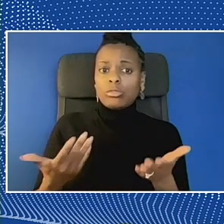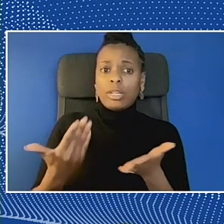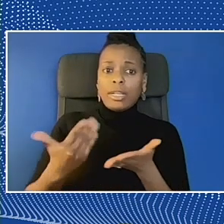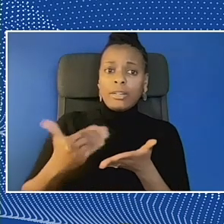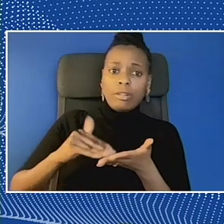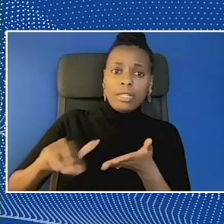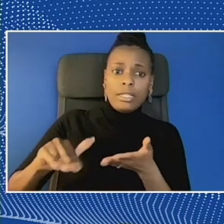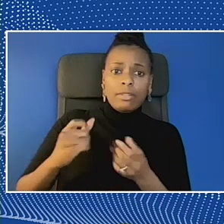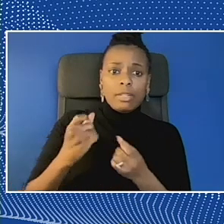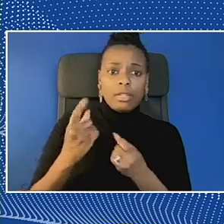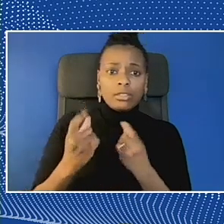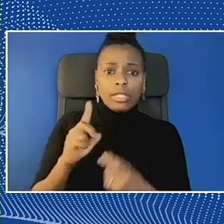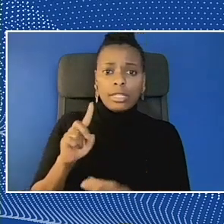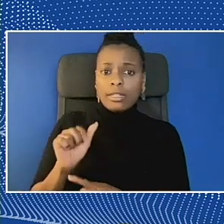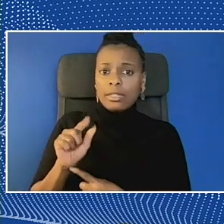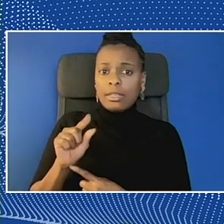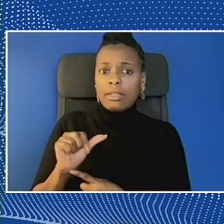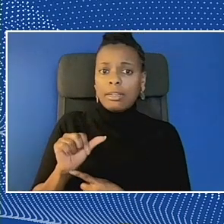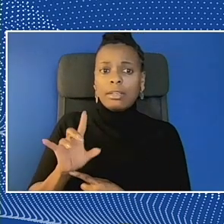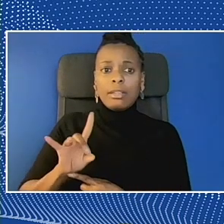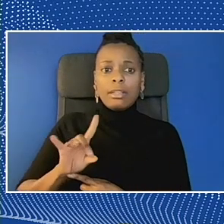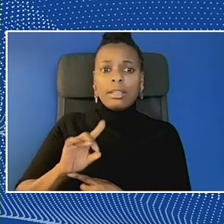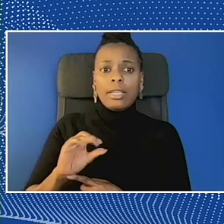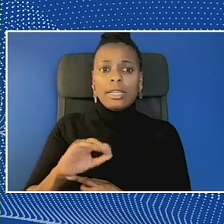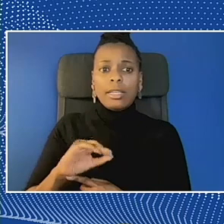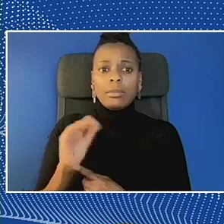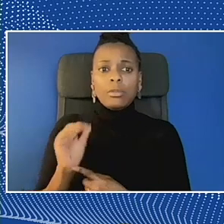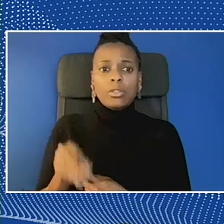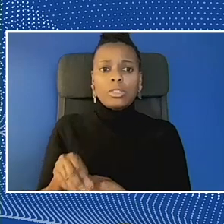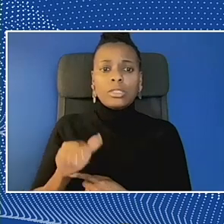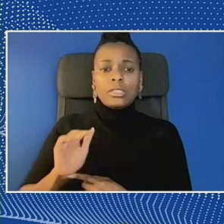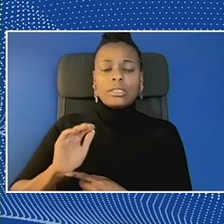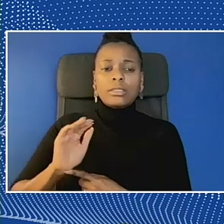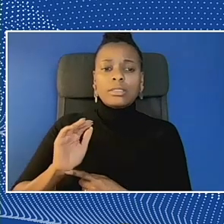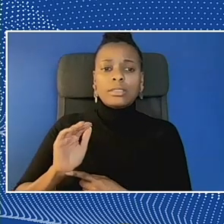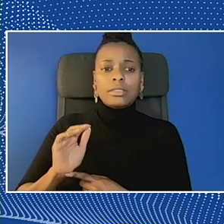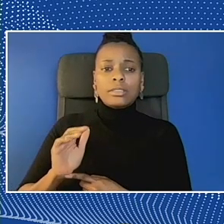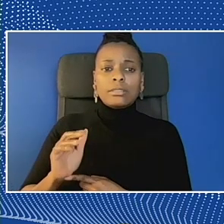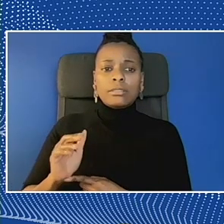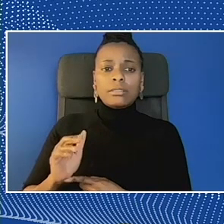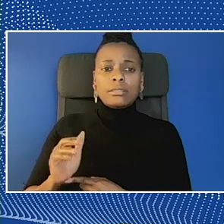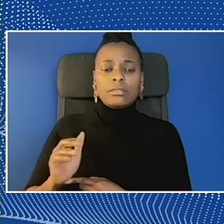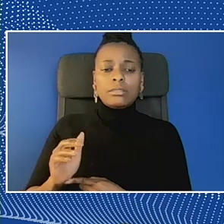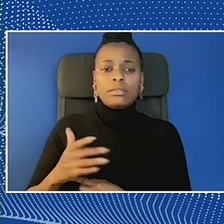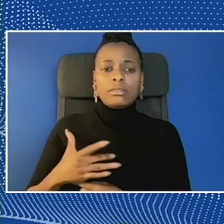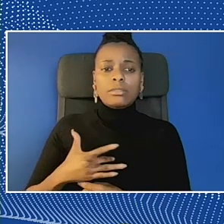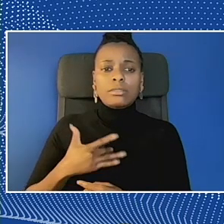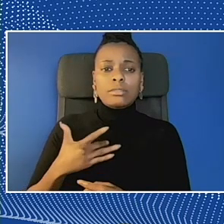The 80% seems- it could feel that without